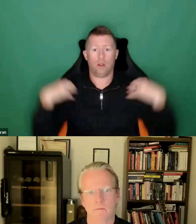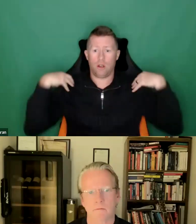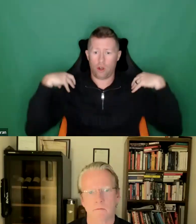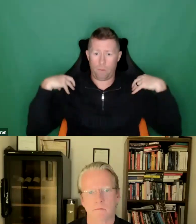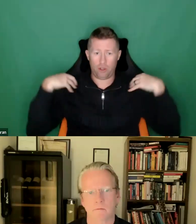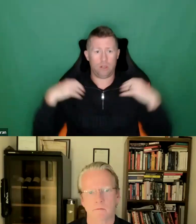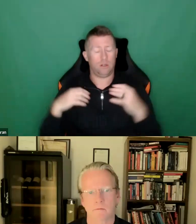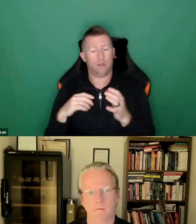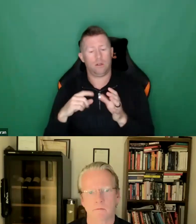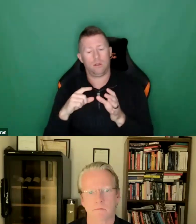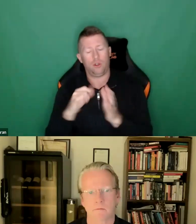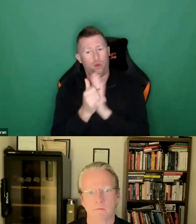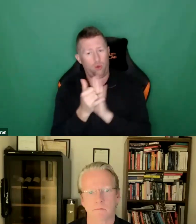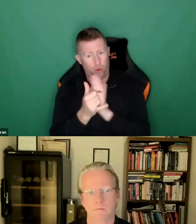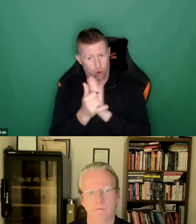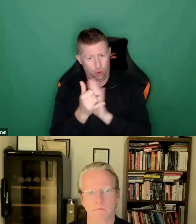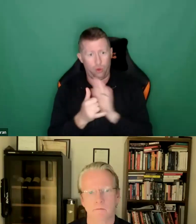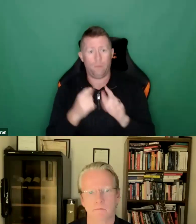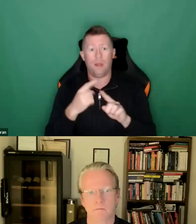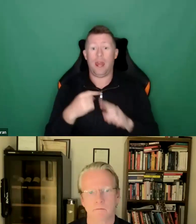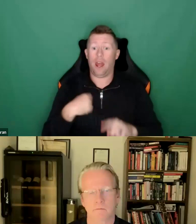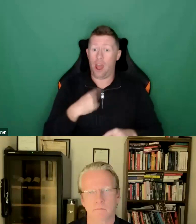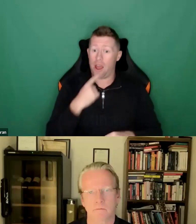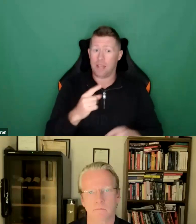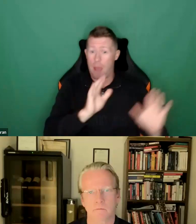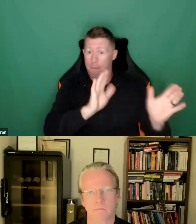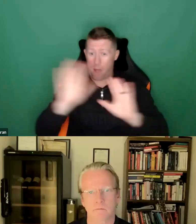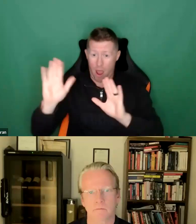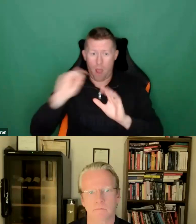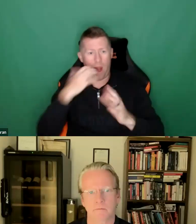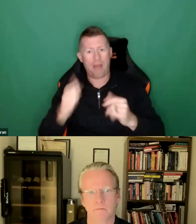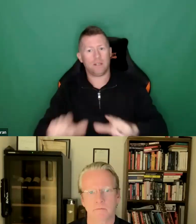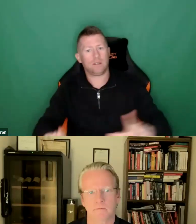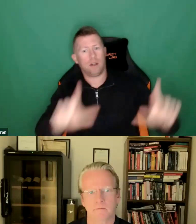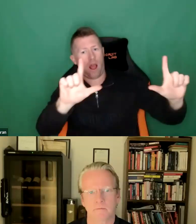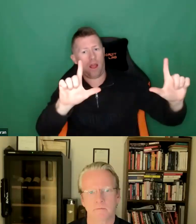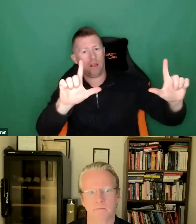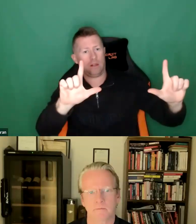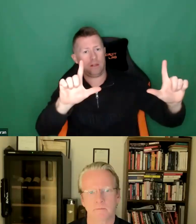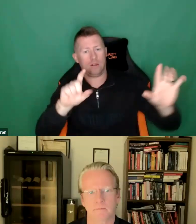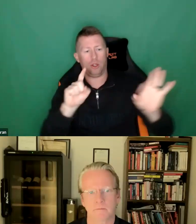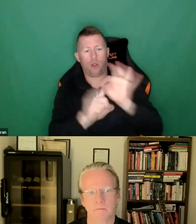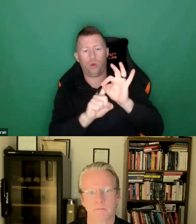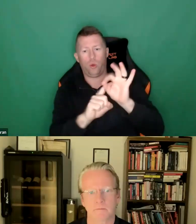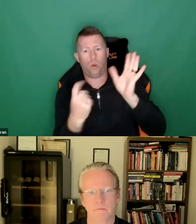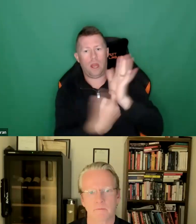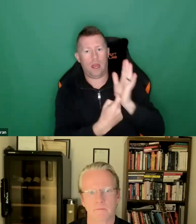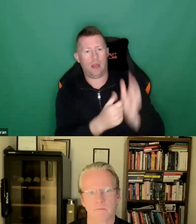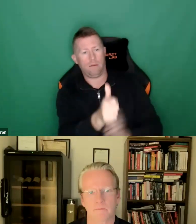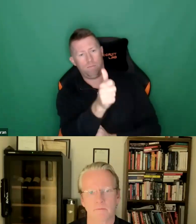There will be a link to this webinar as well on the Commission's YouTube channel.